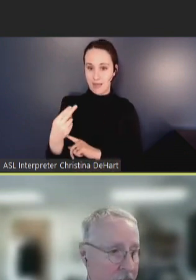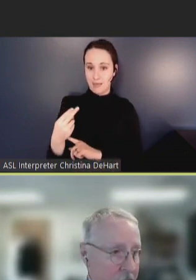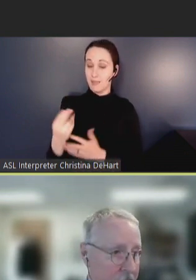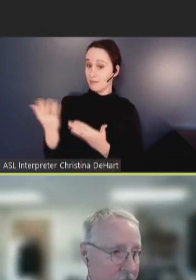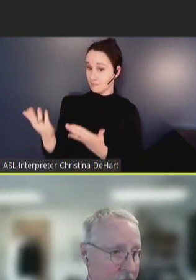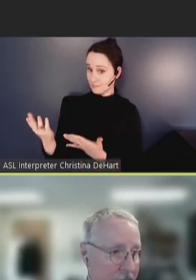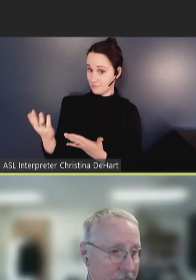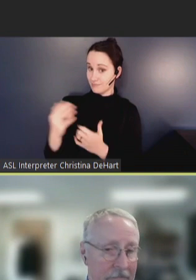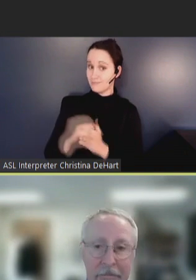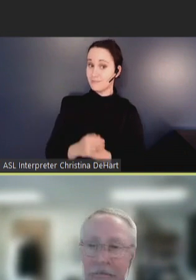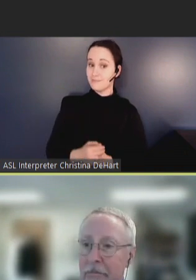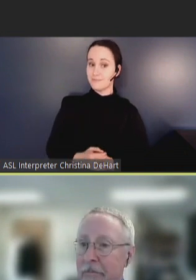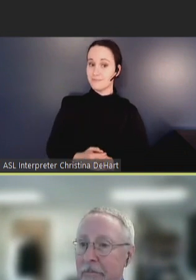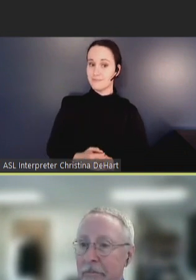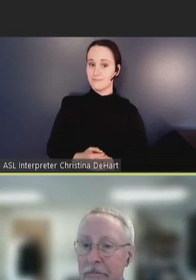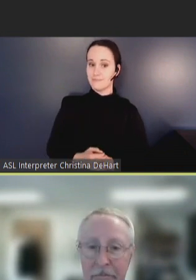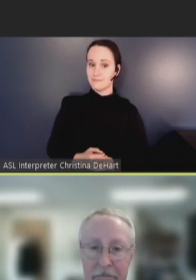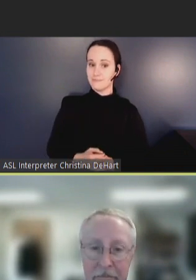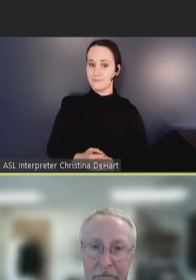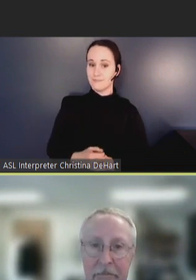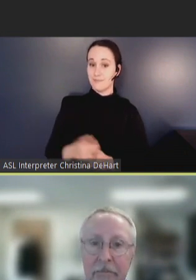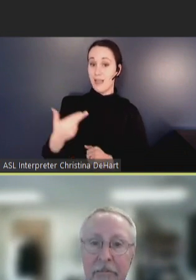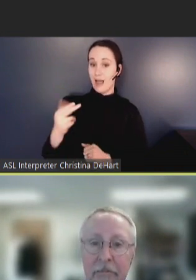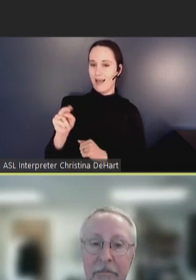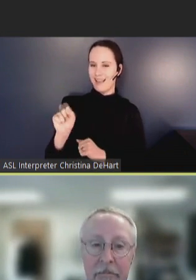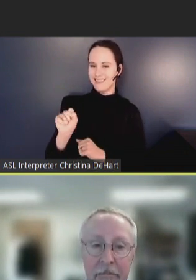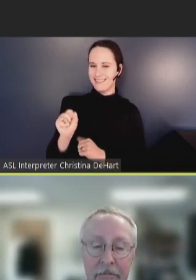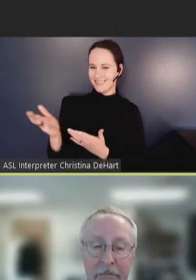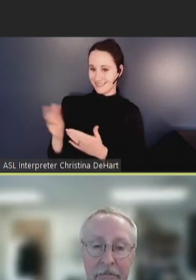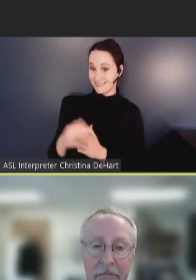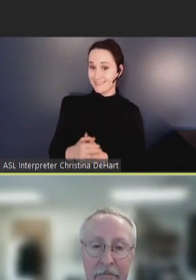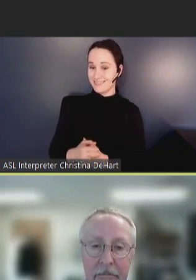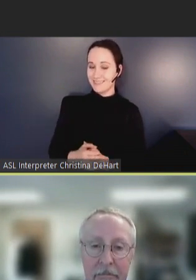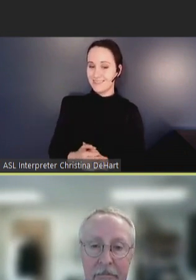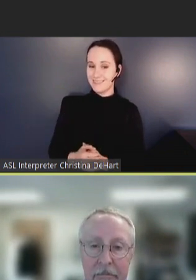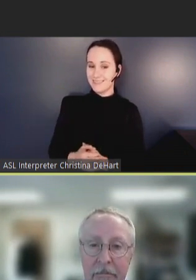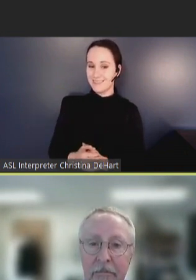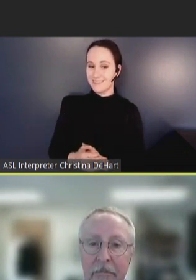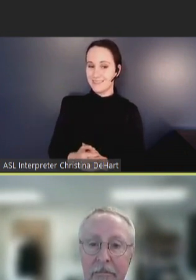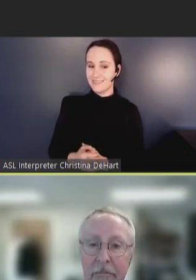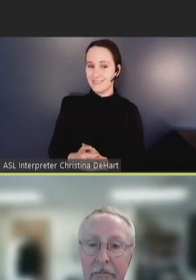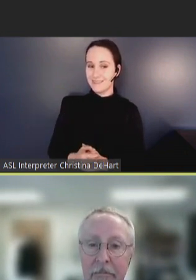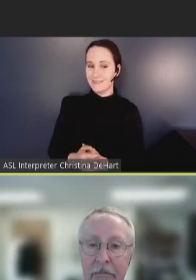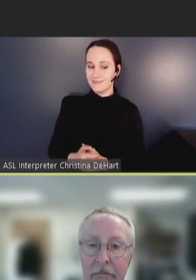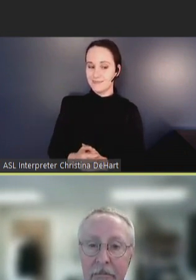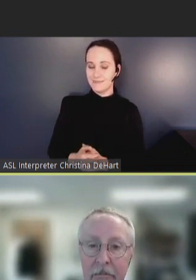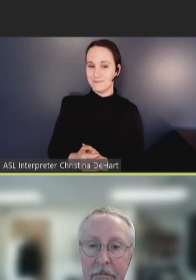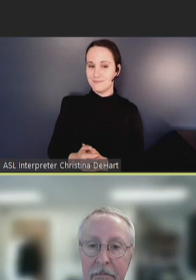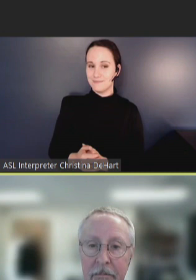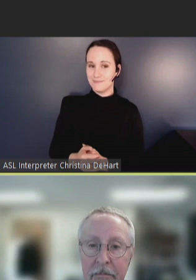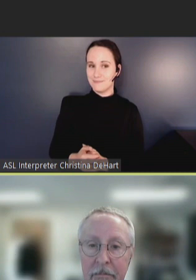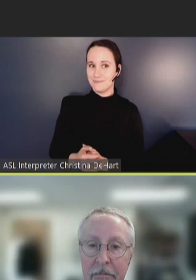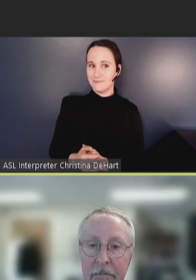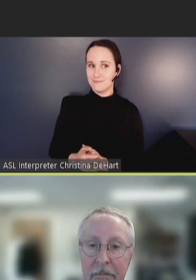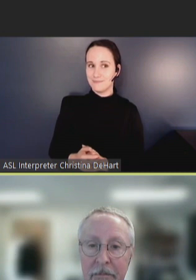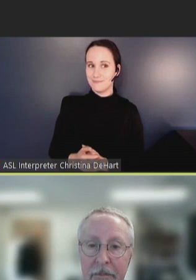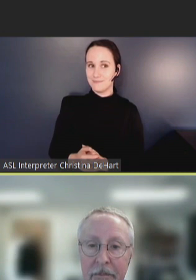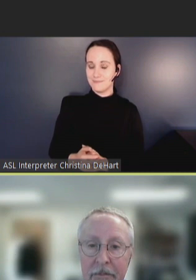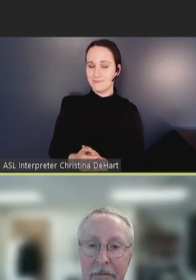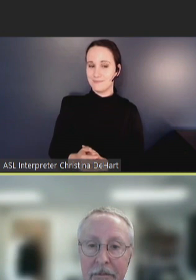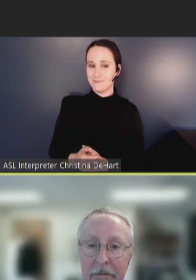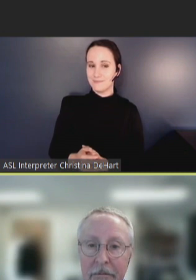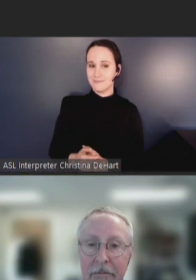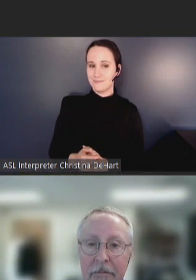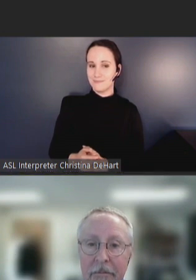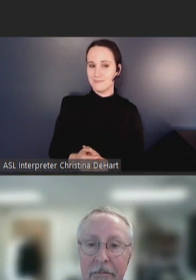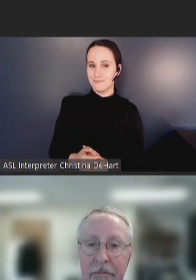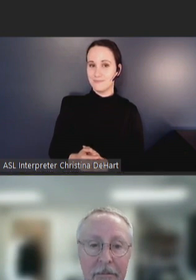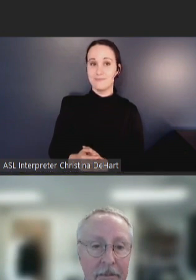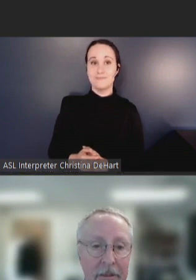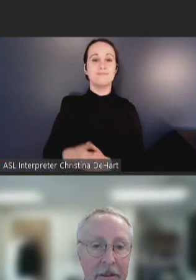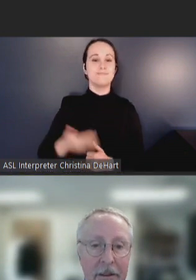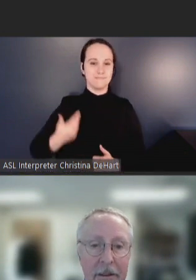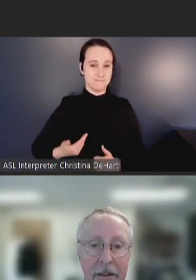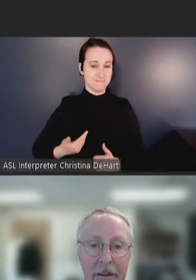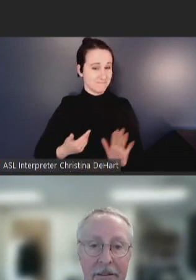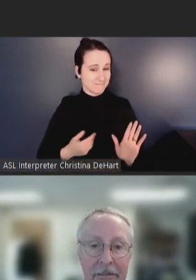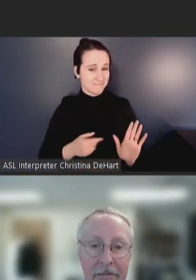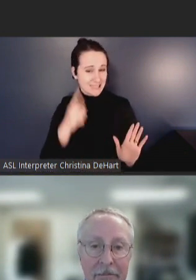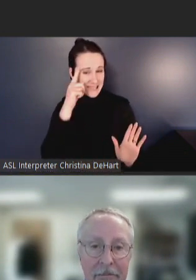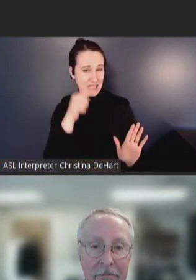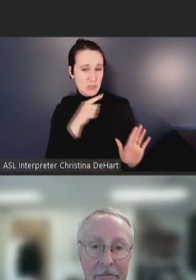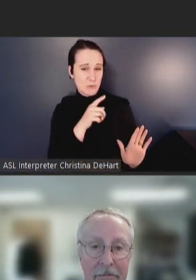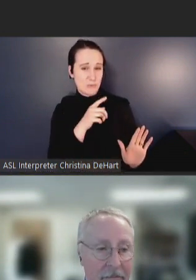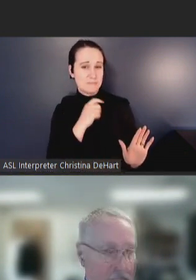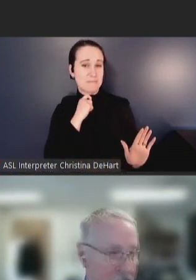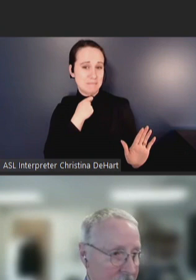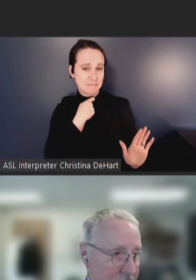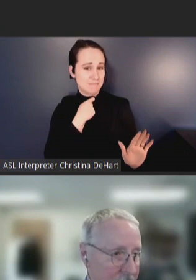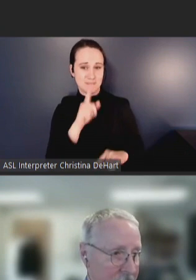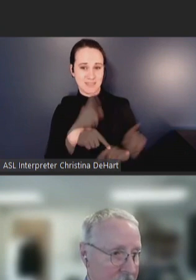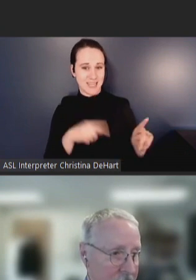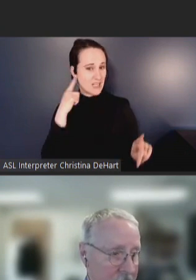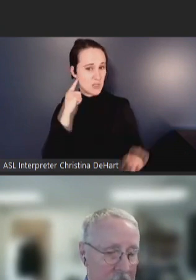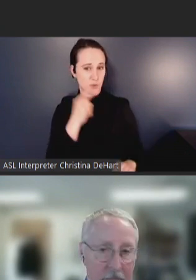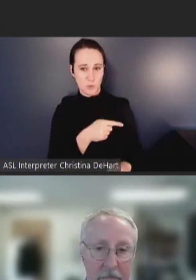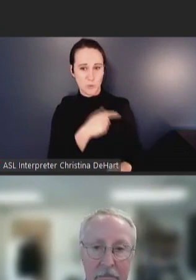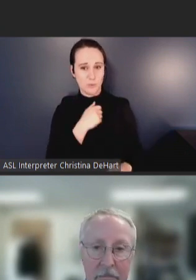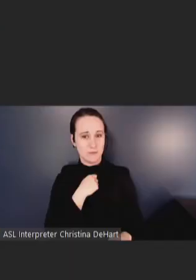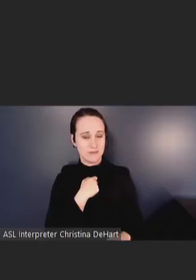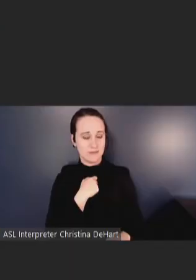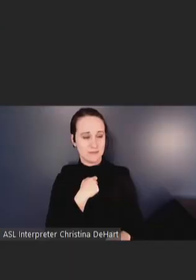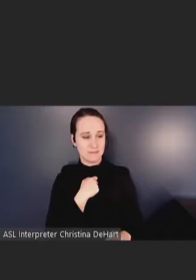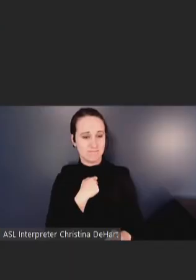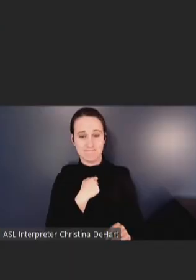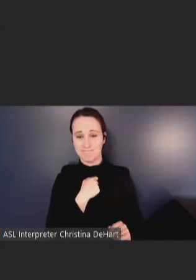Female Speaker: Mary Beth, you're muted.